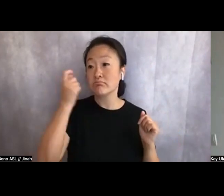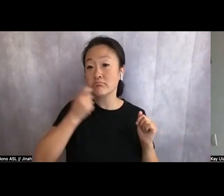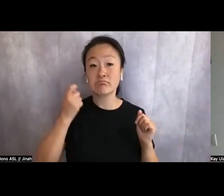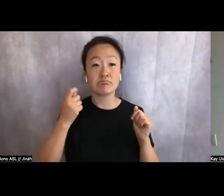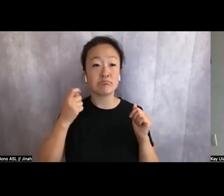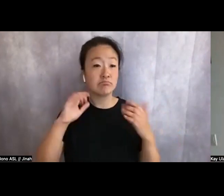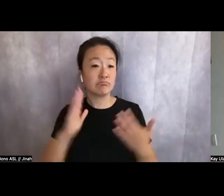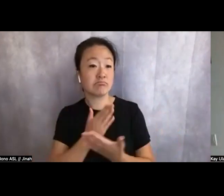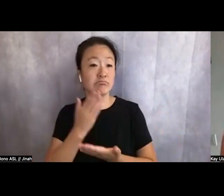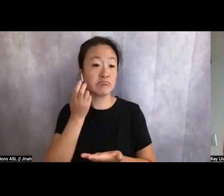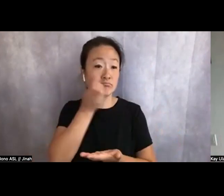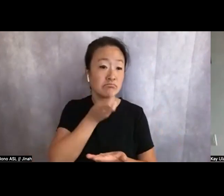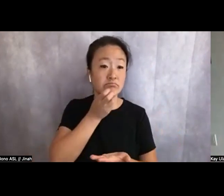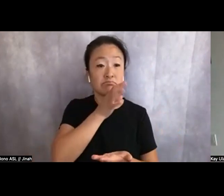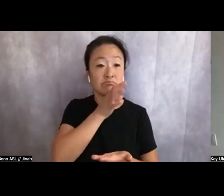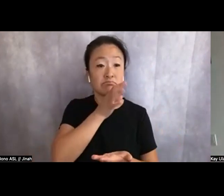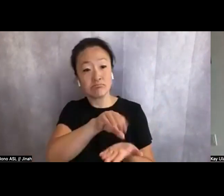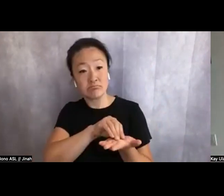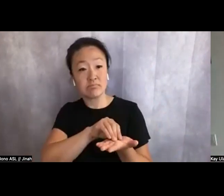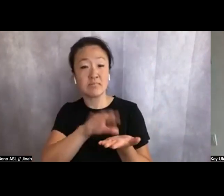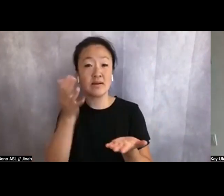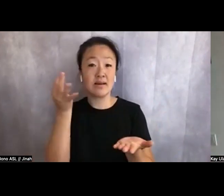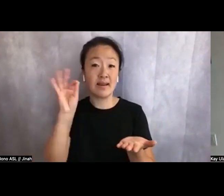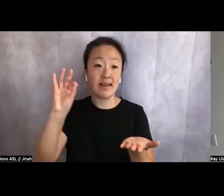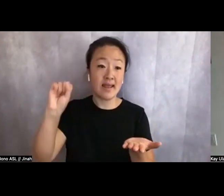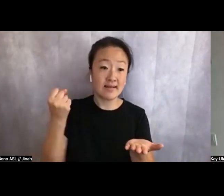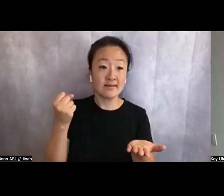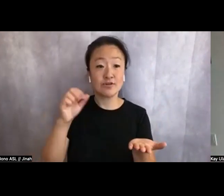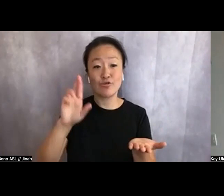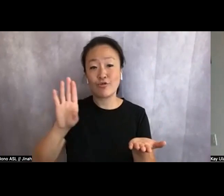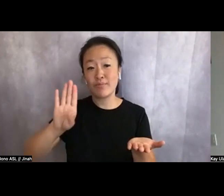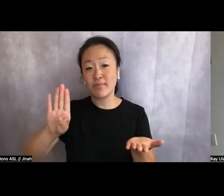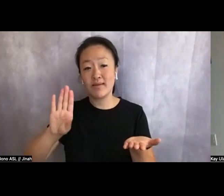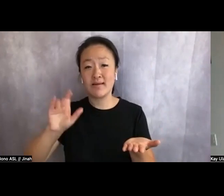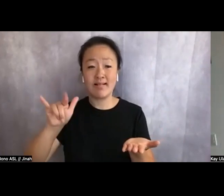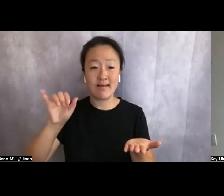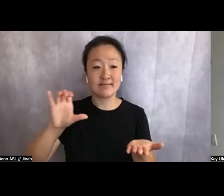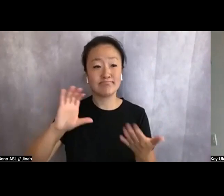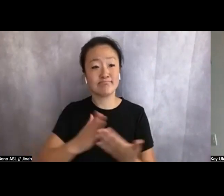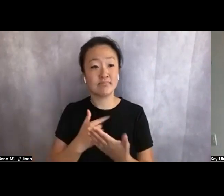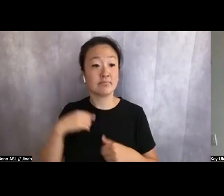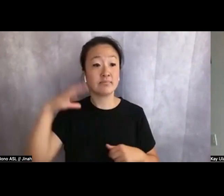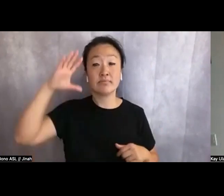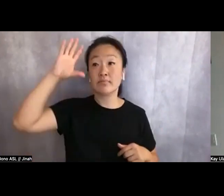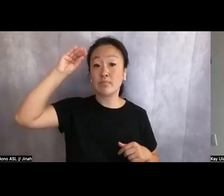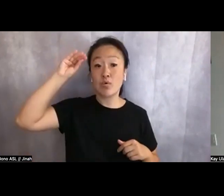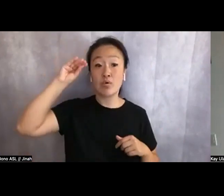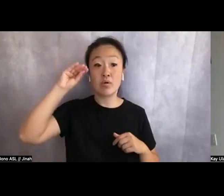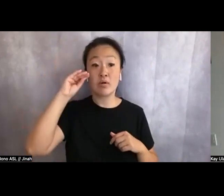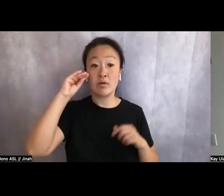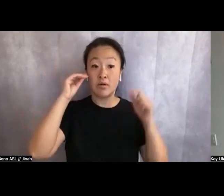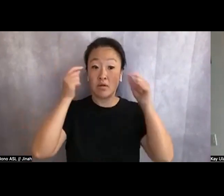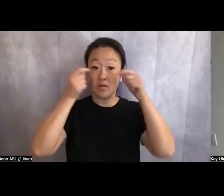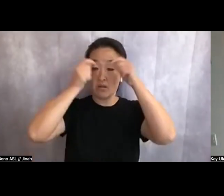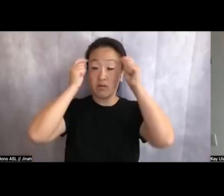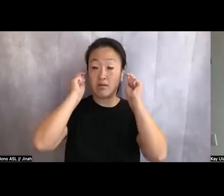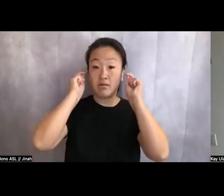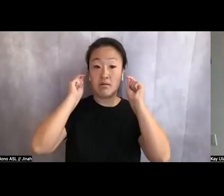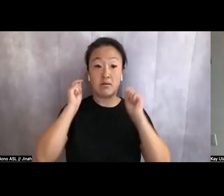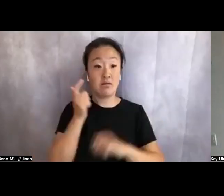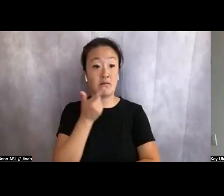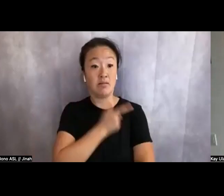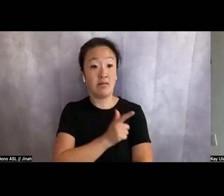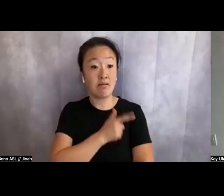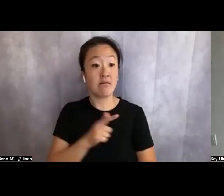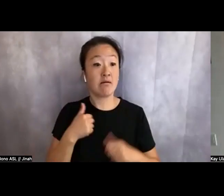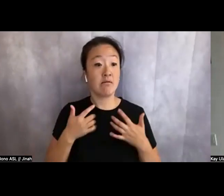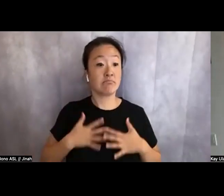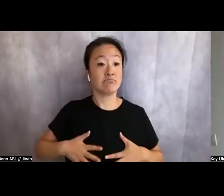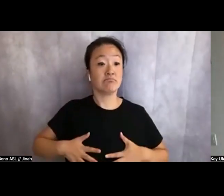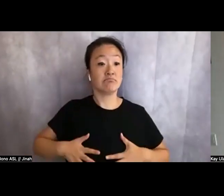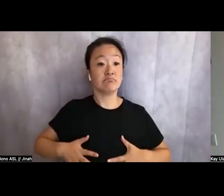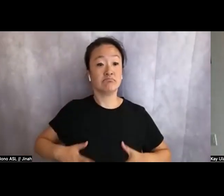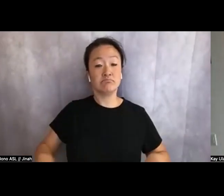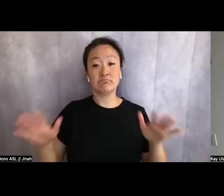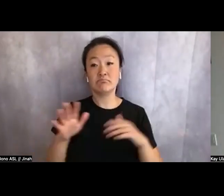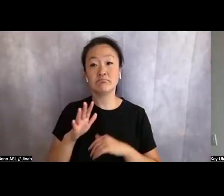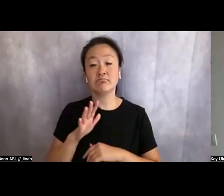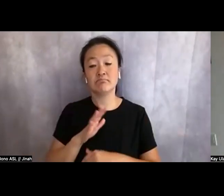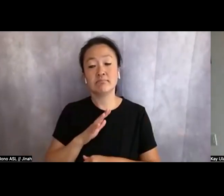RnB classics. Next, boys with eye shadow adorned leather, which gilded their riverbed chests. Yes,